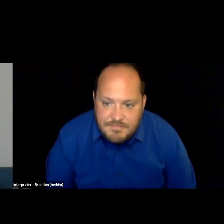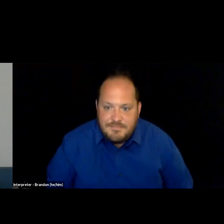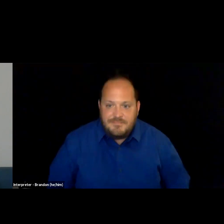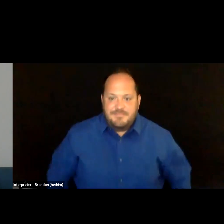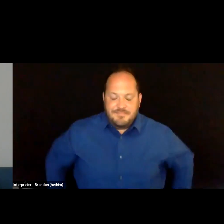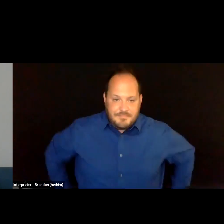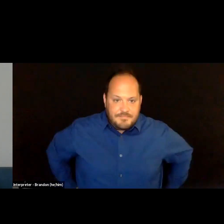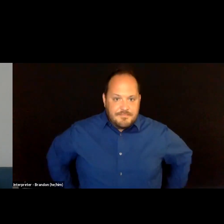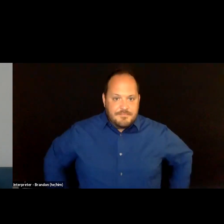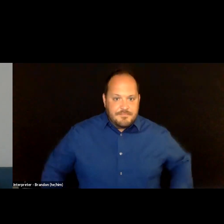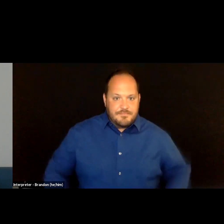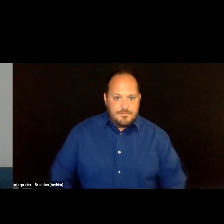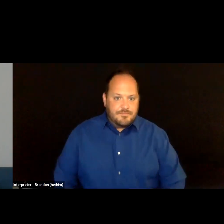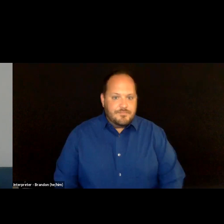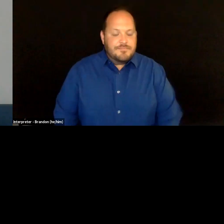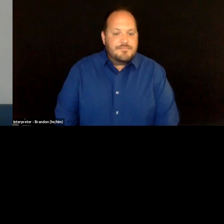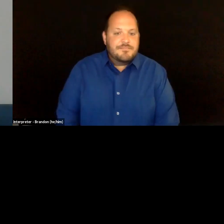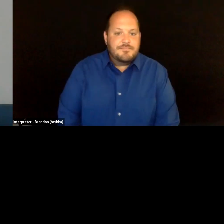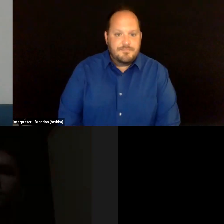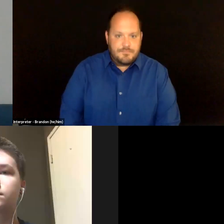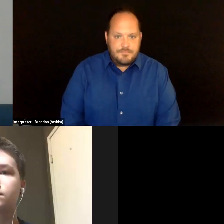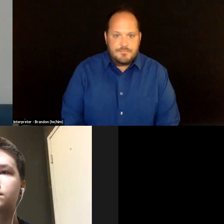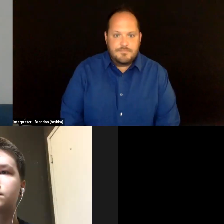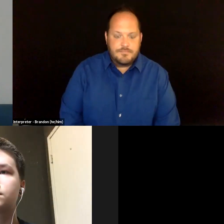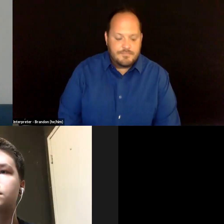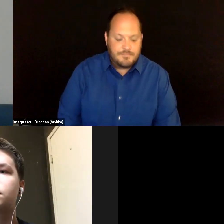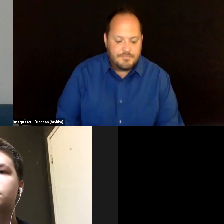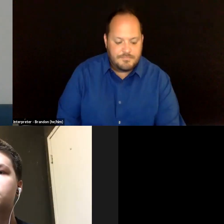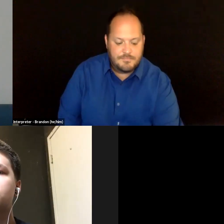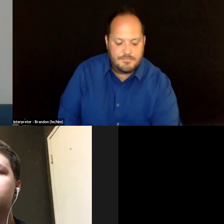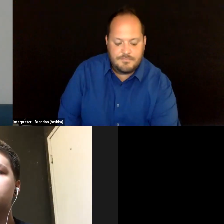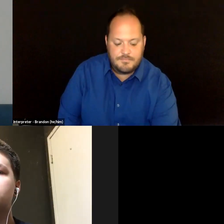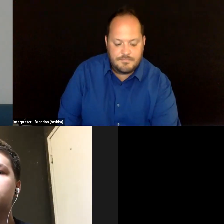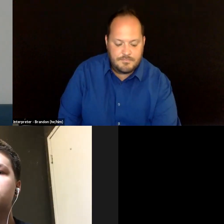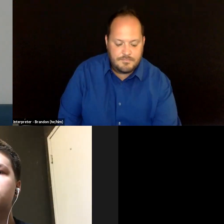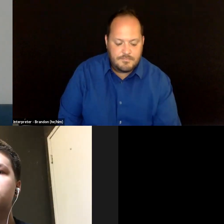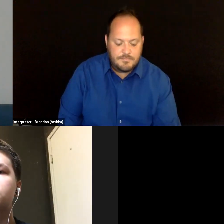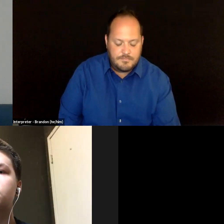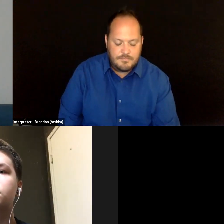Thank you for joining us today for our Pride webinar. We want to inform everyone that this webinar is going to be